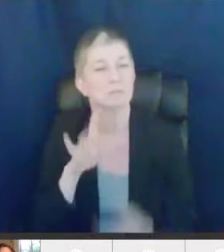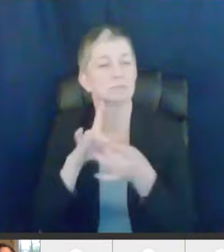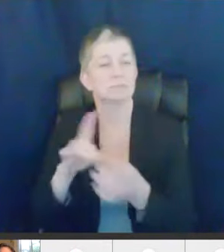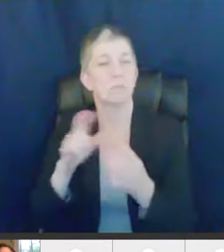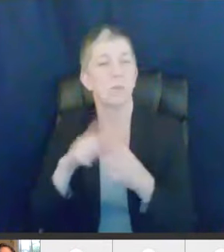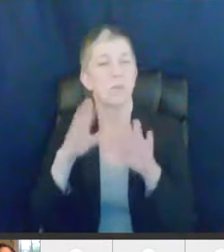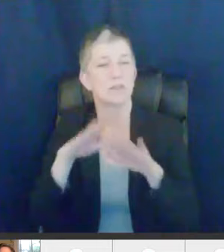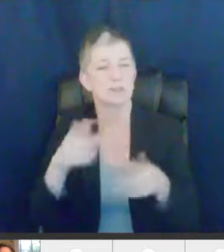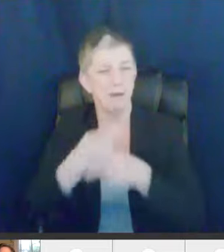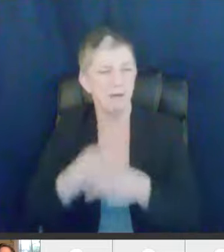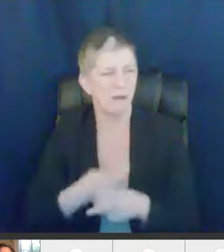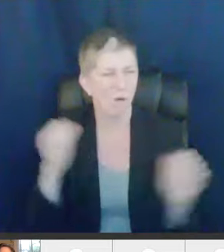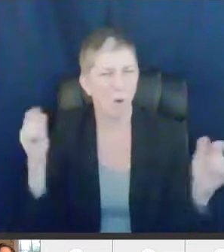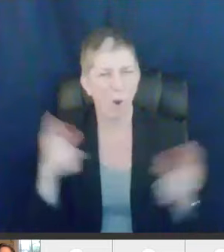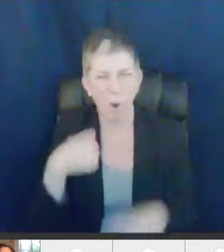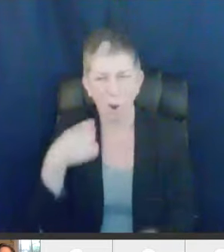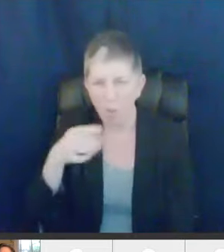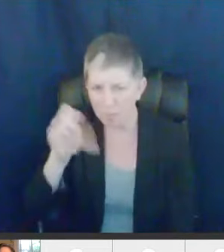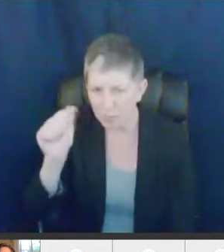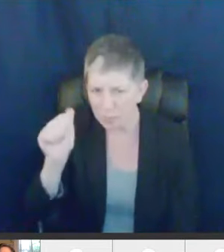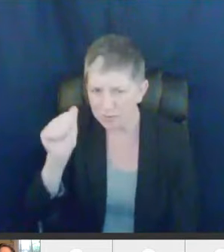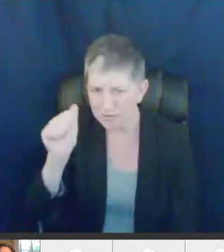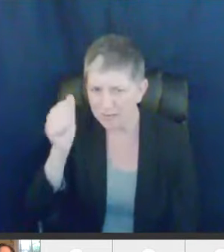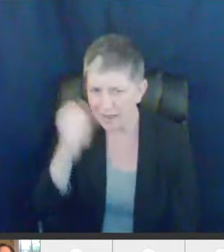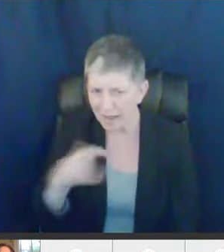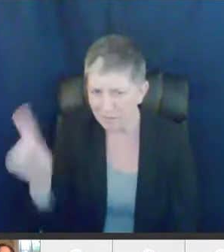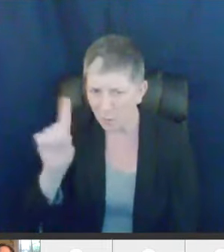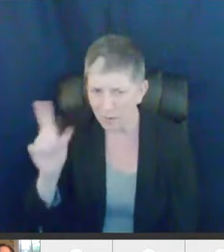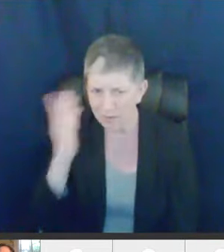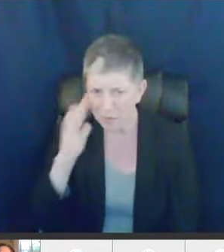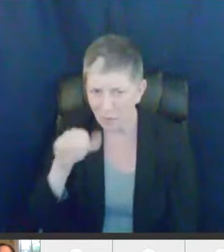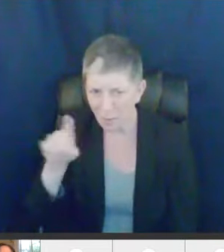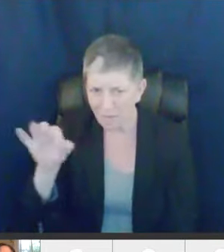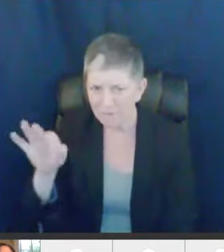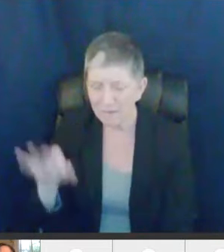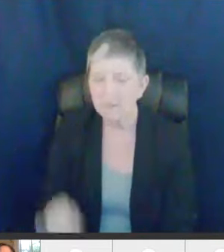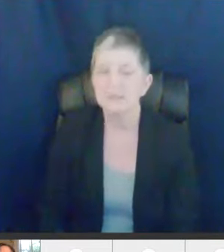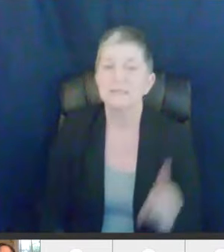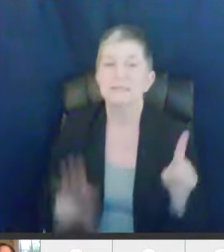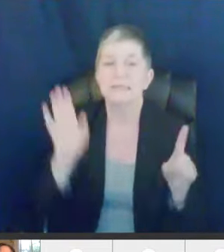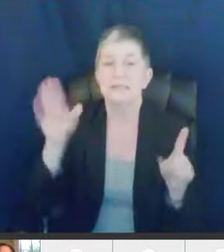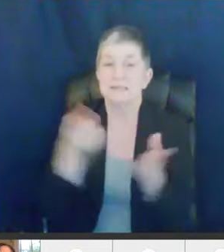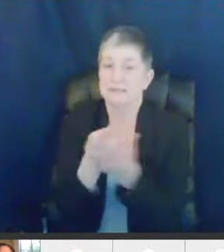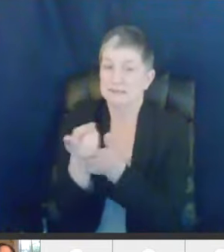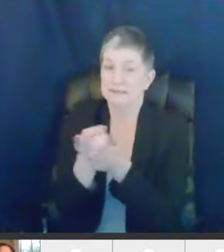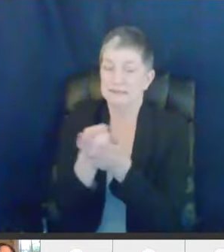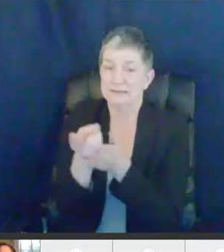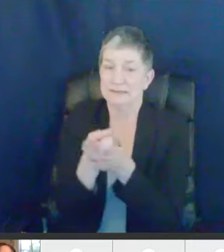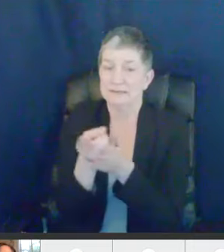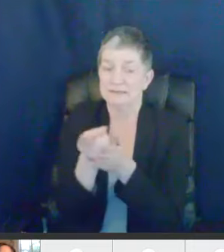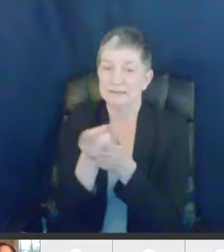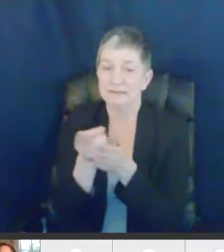all pools everywhere that you know of you know Deanna honestly I glanced at the